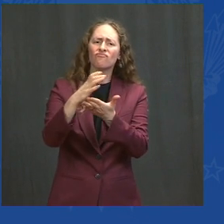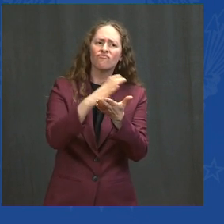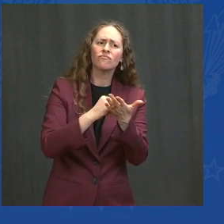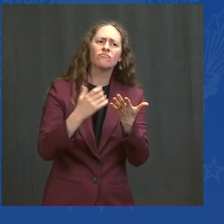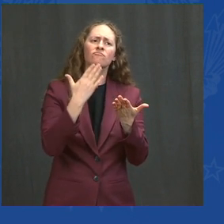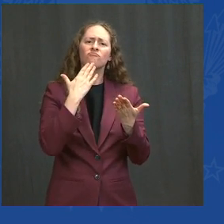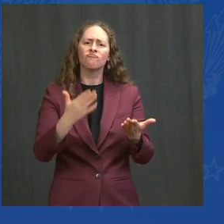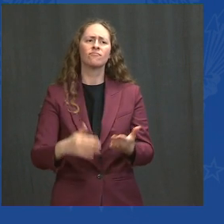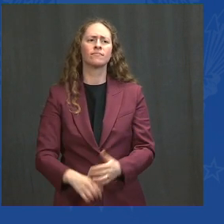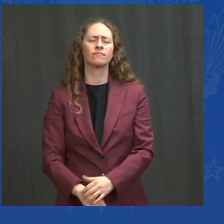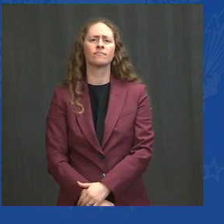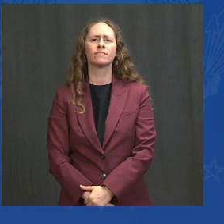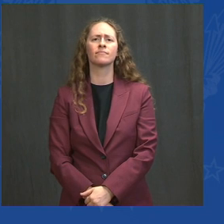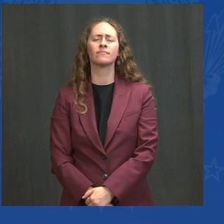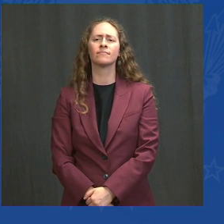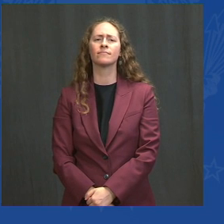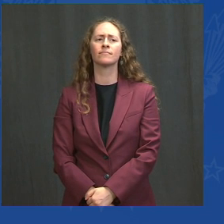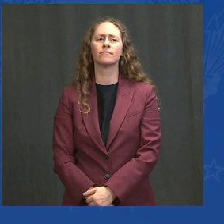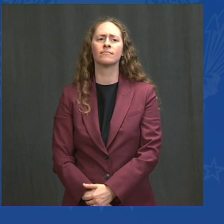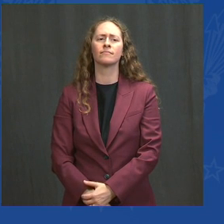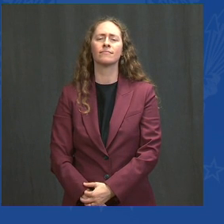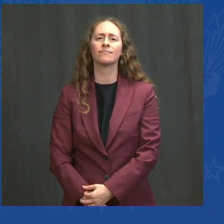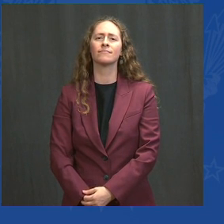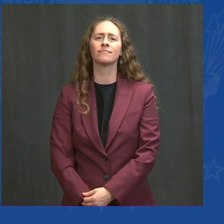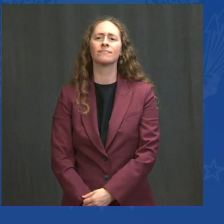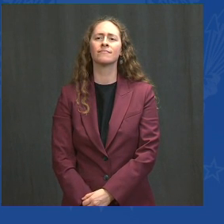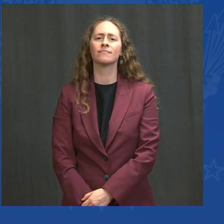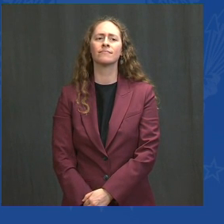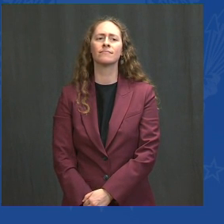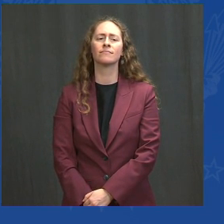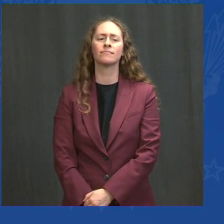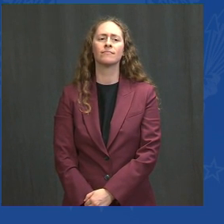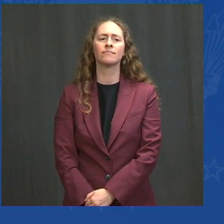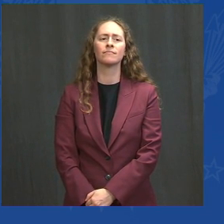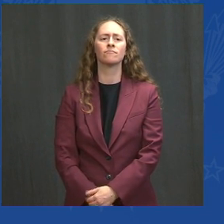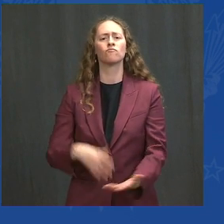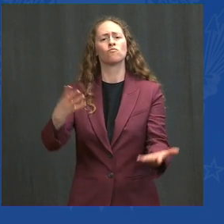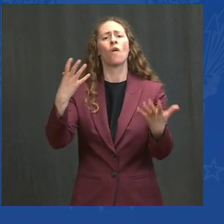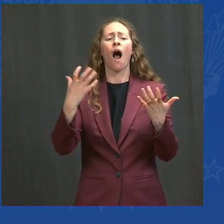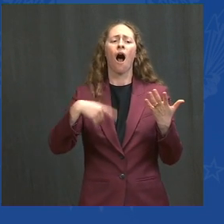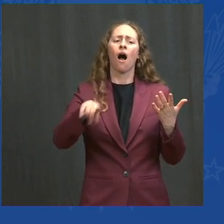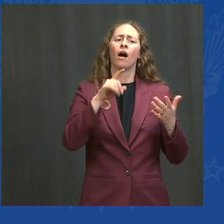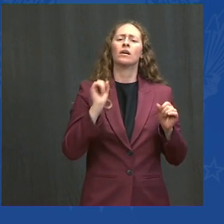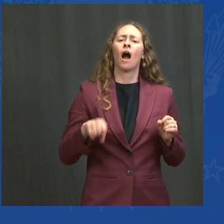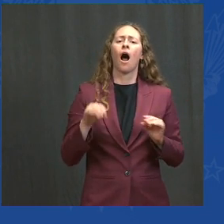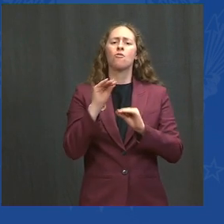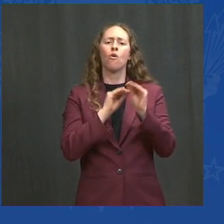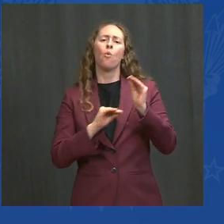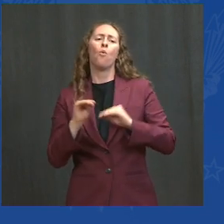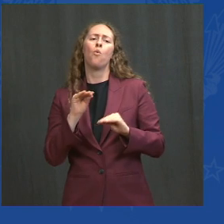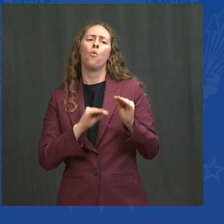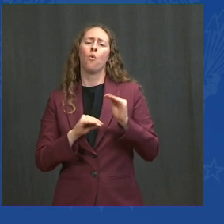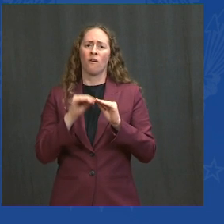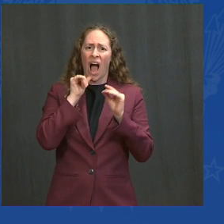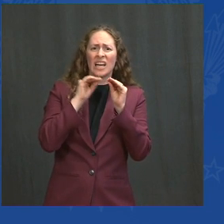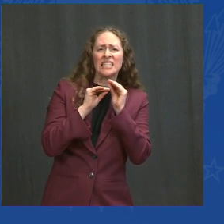Not -- just a little bit of breathing room." That's why we got to build this economy from the bottom up and the middle out, not trickle down --